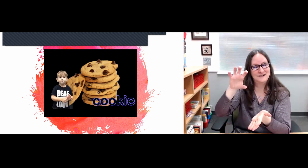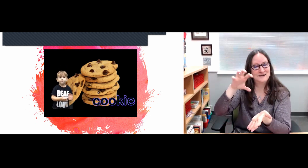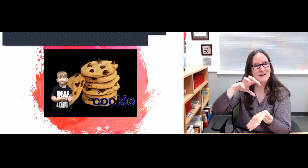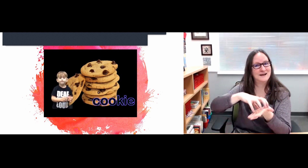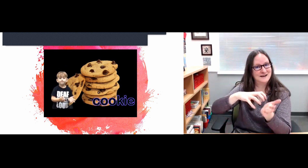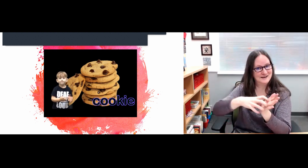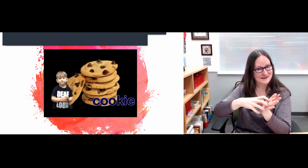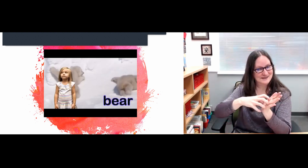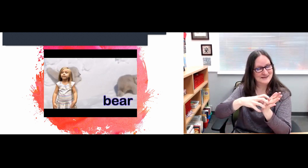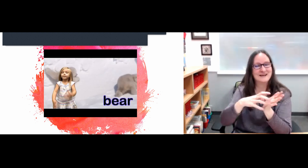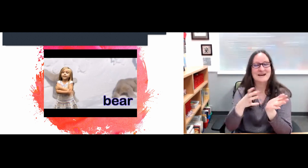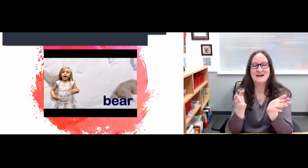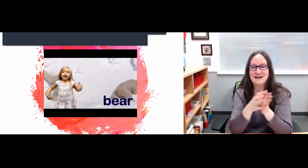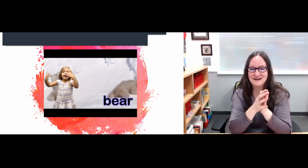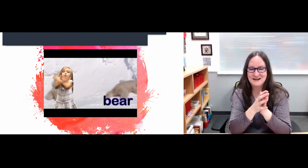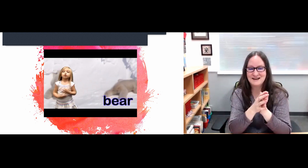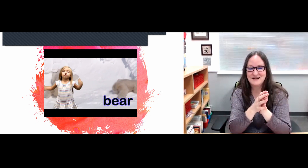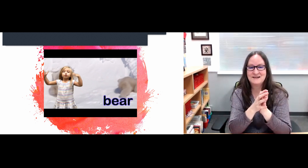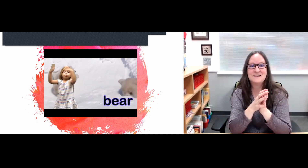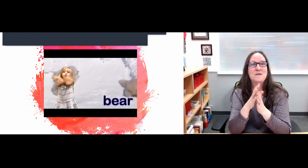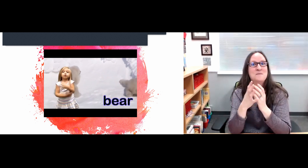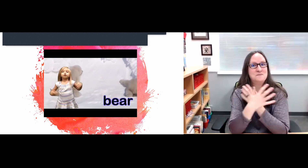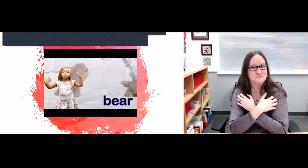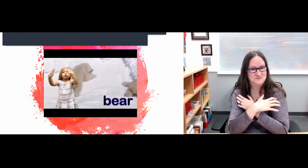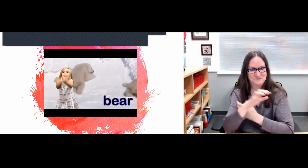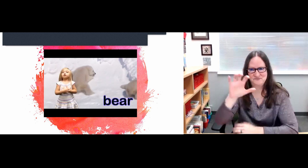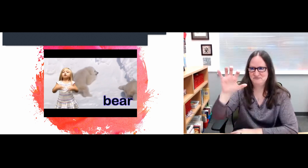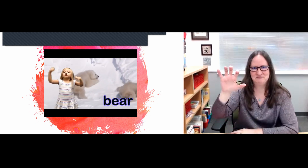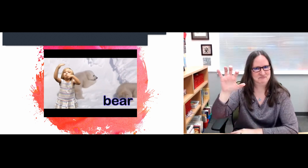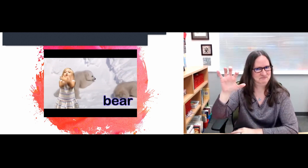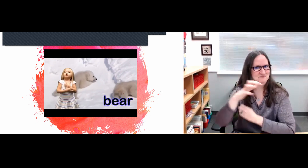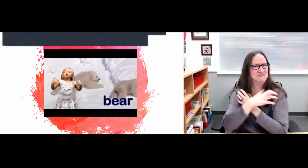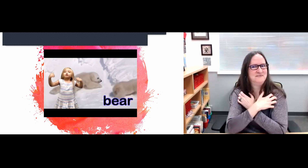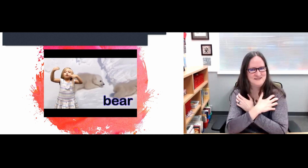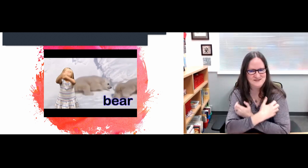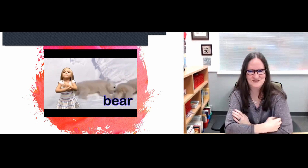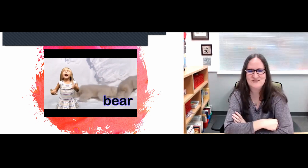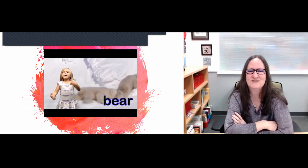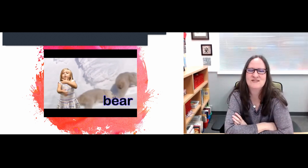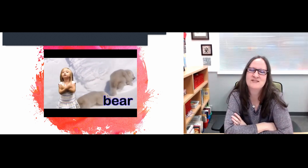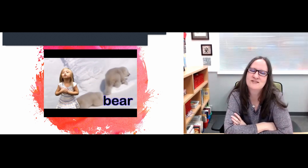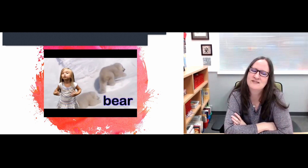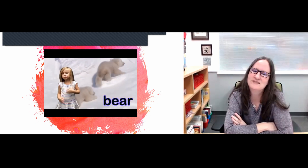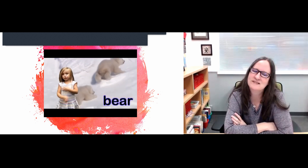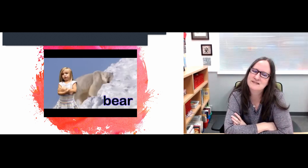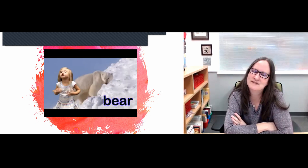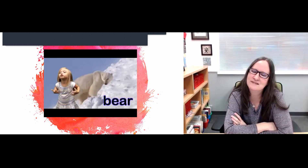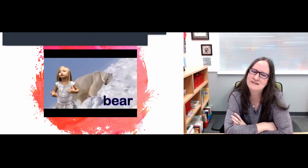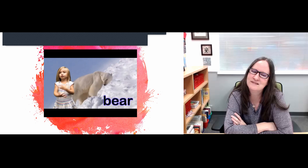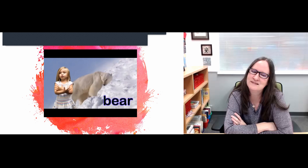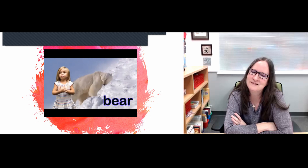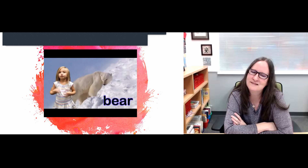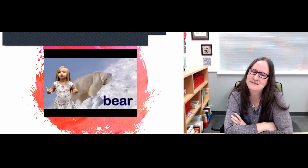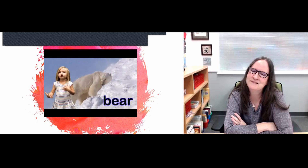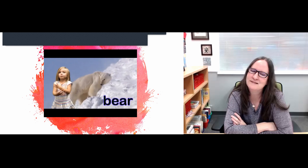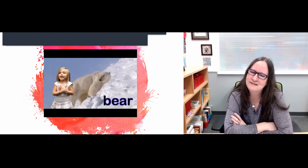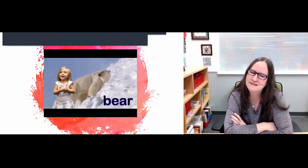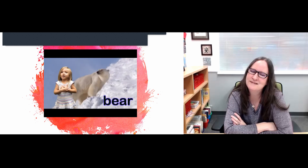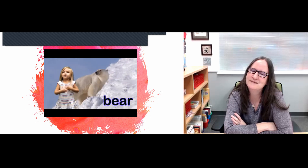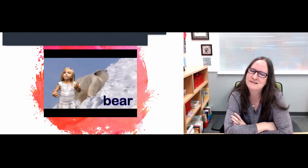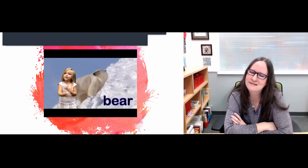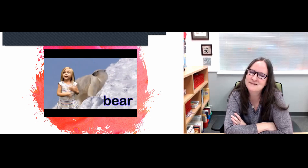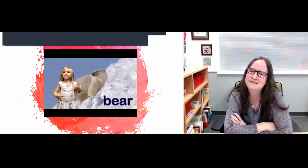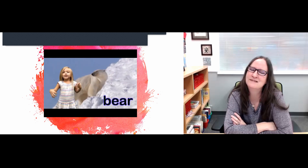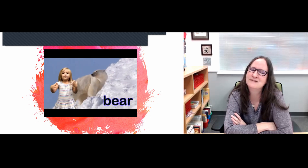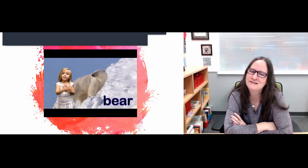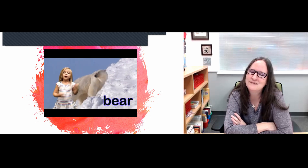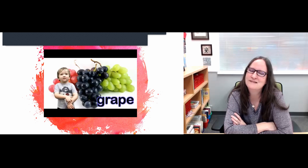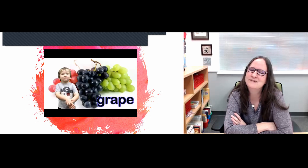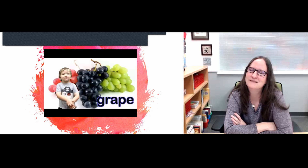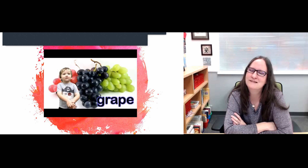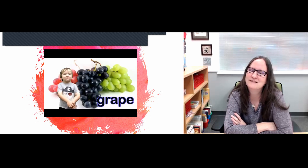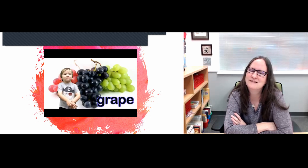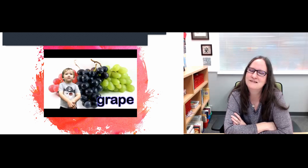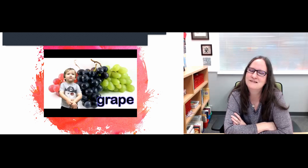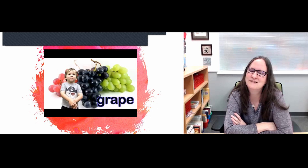Cool Casey. Another claw handshape Bear. Same handshape.